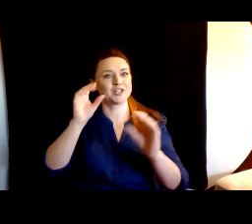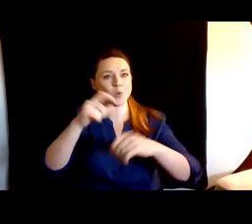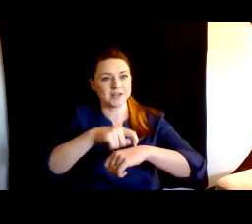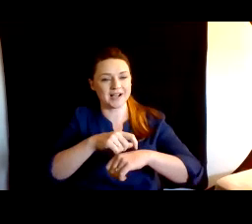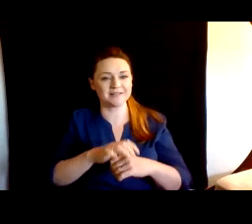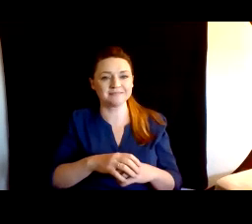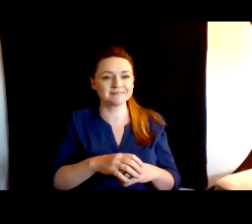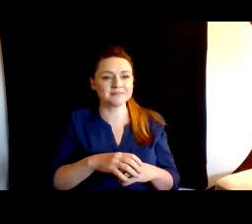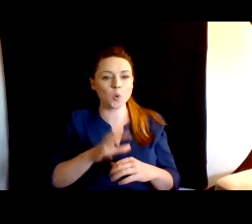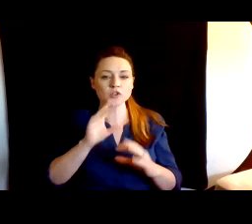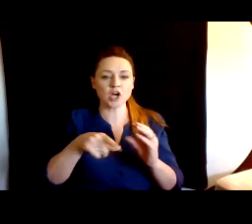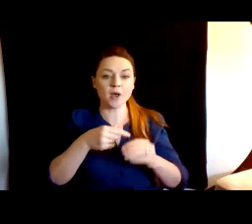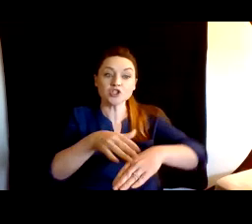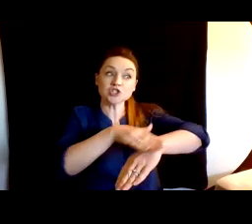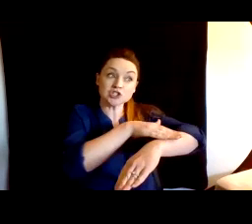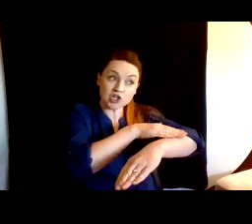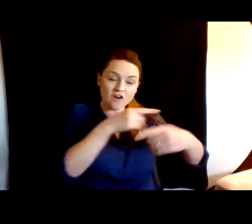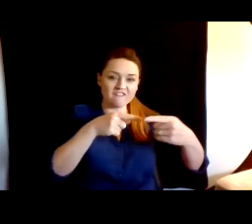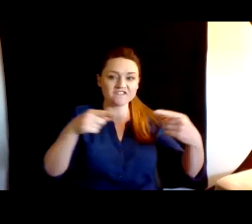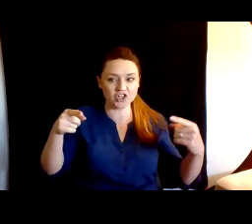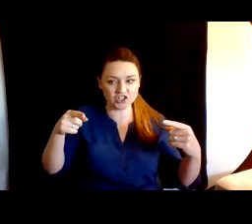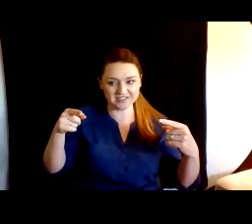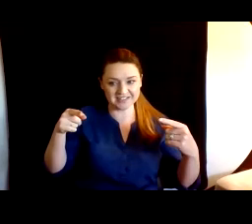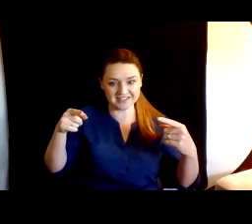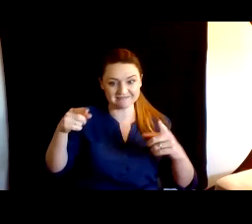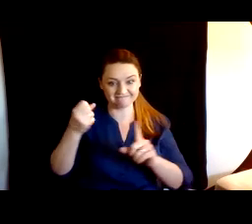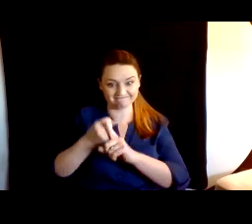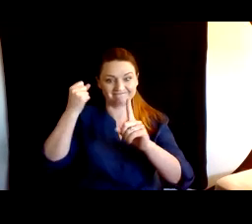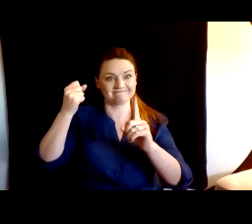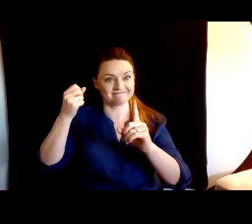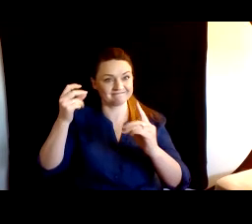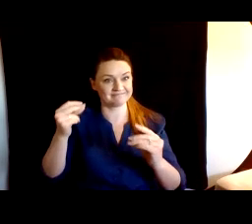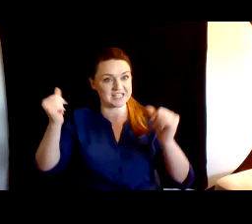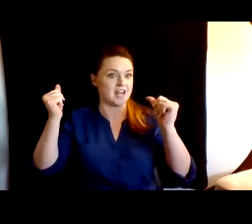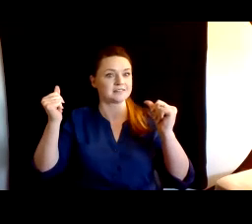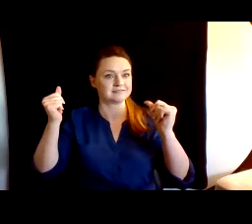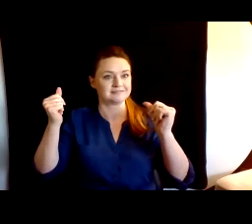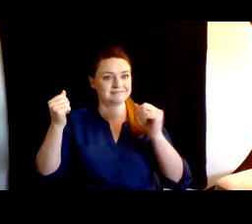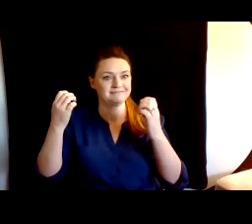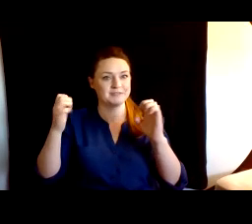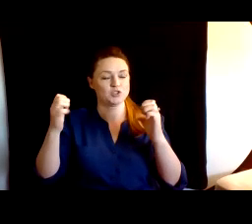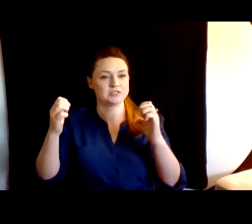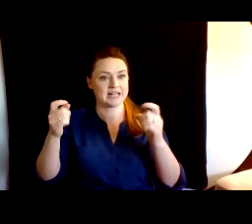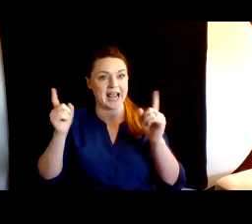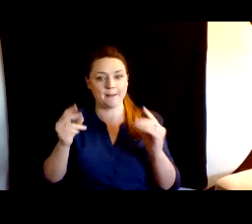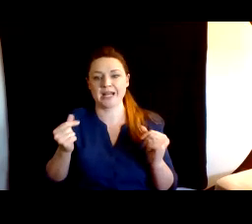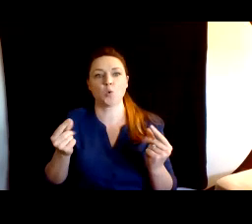as to what a slow onset emergency can be, versus a sudden emergency, so something that is happening very quickly